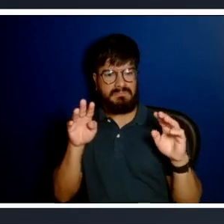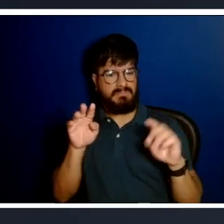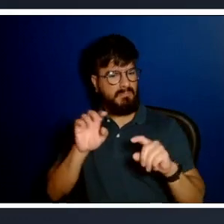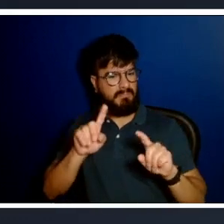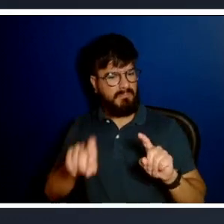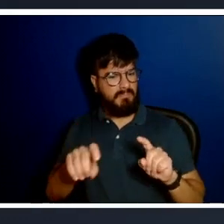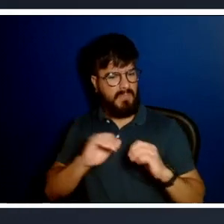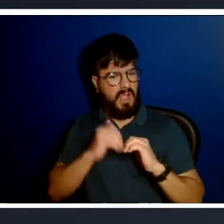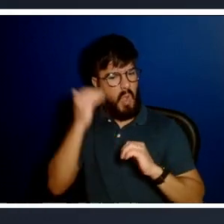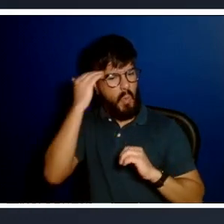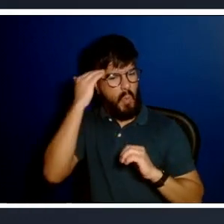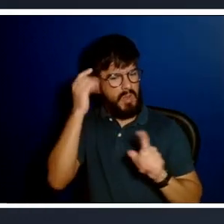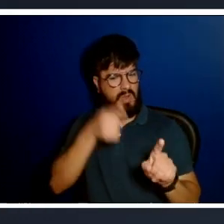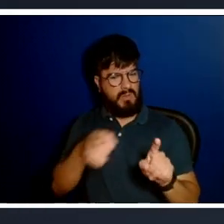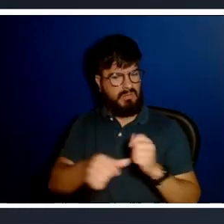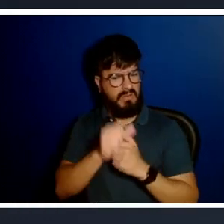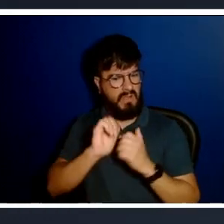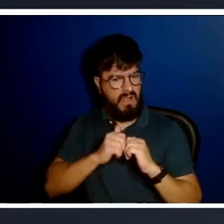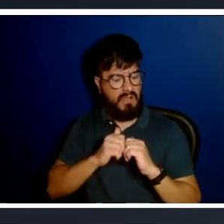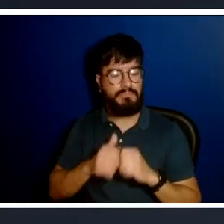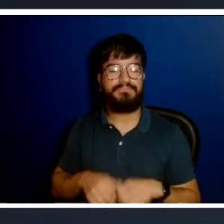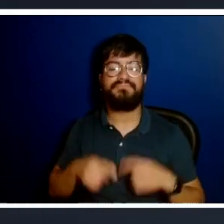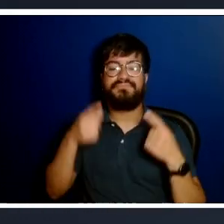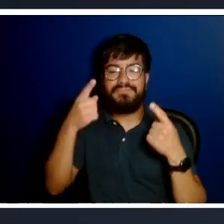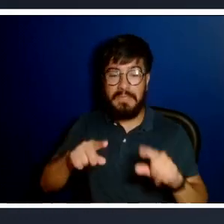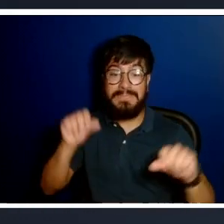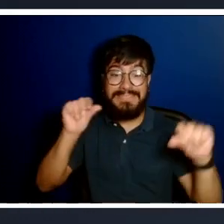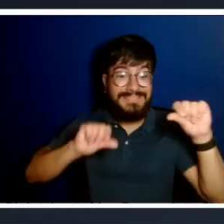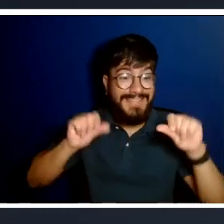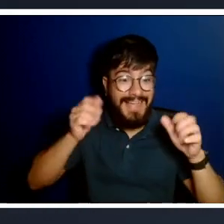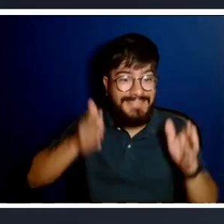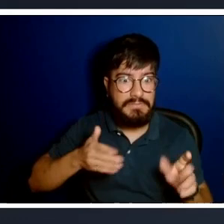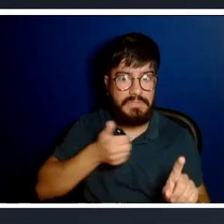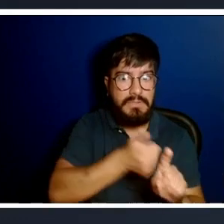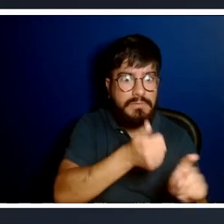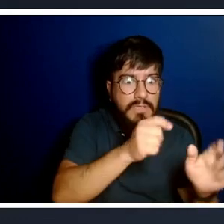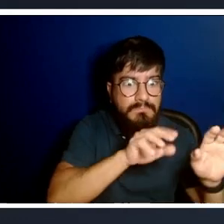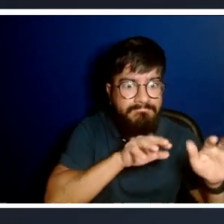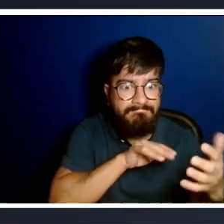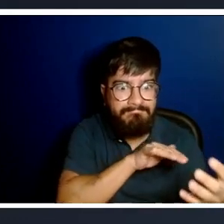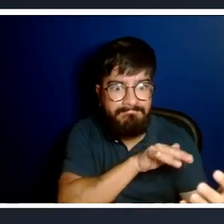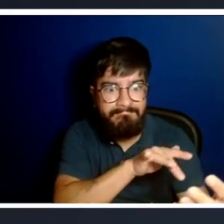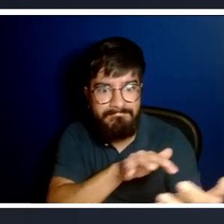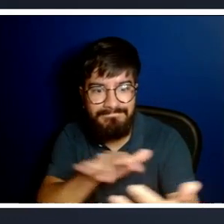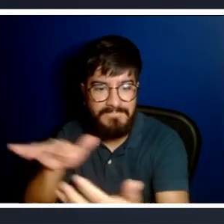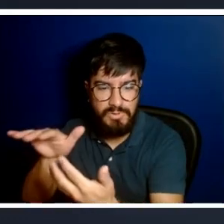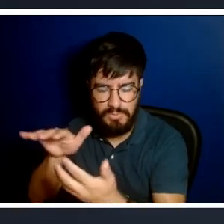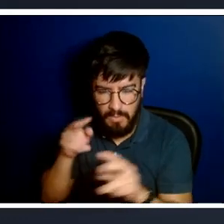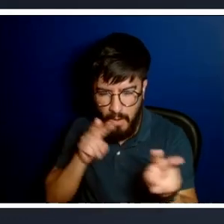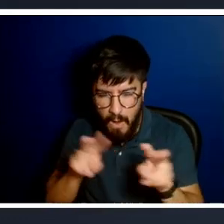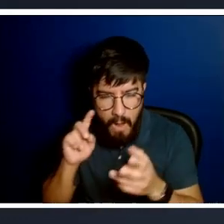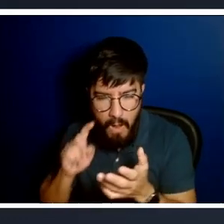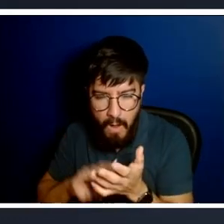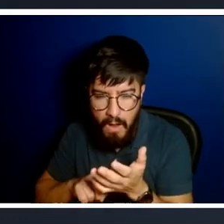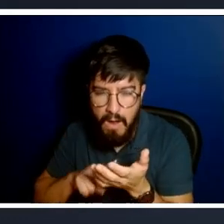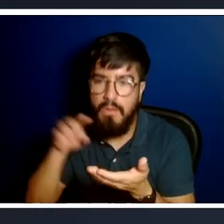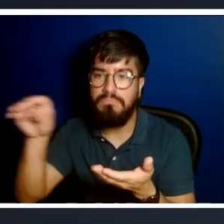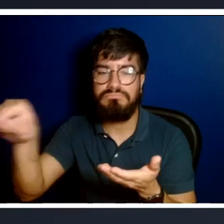Well, scientists will study animals, and they will put them on a list. Okay, so we've got